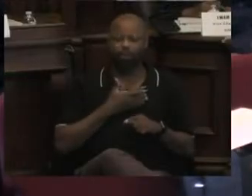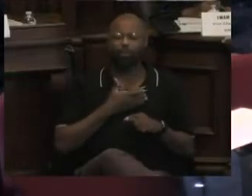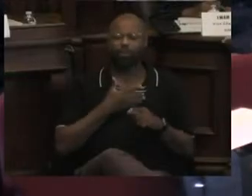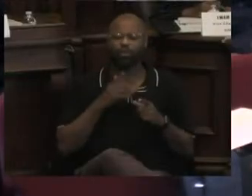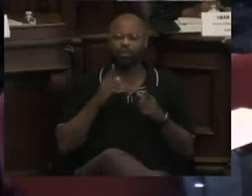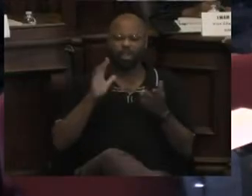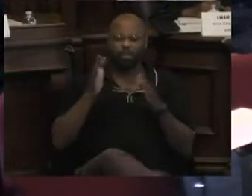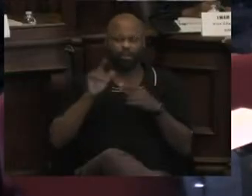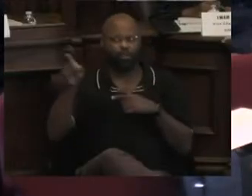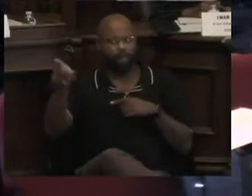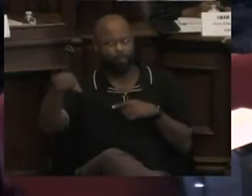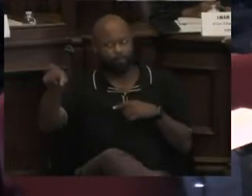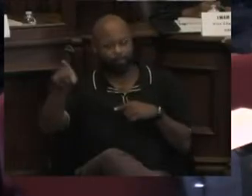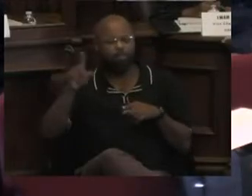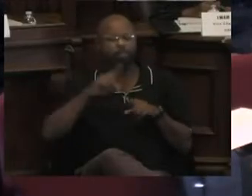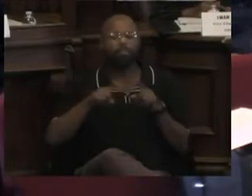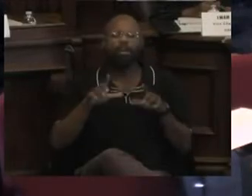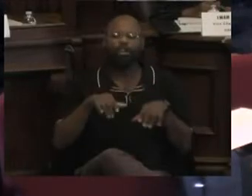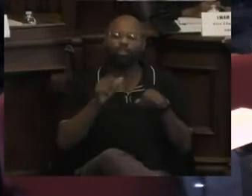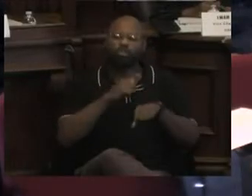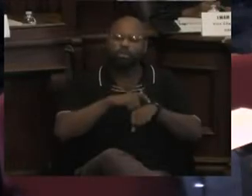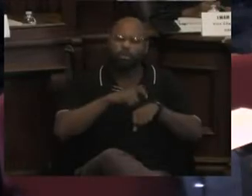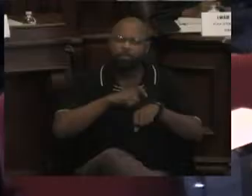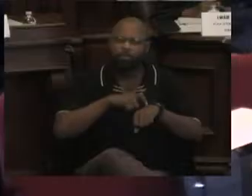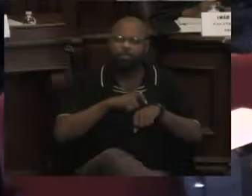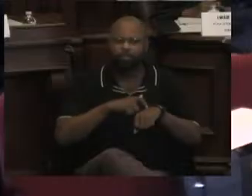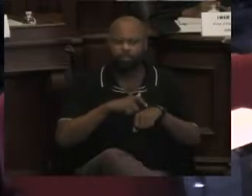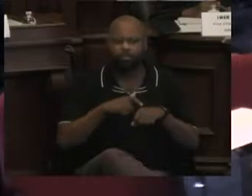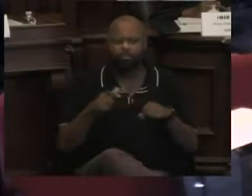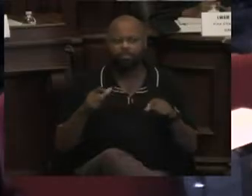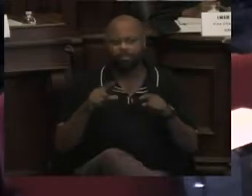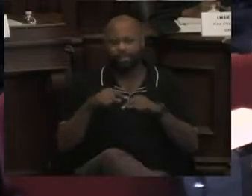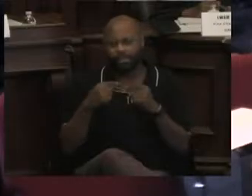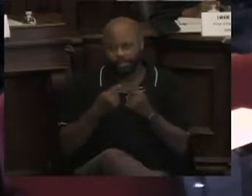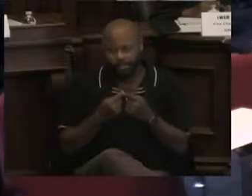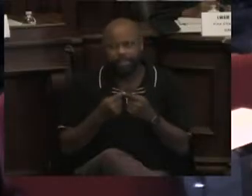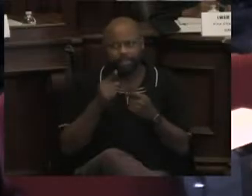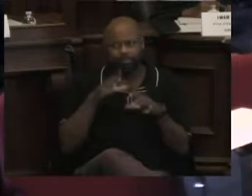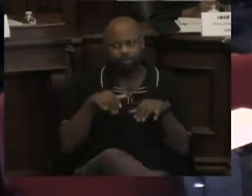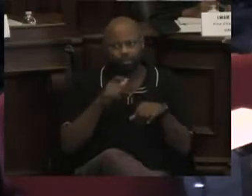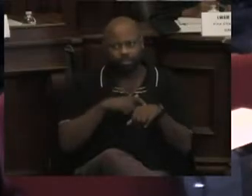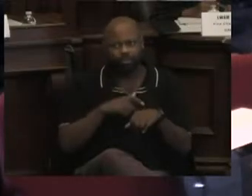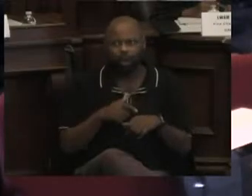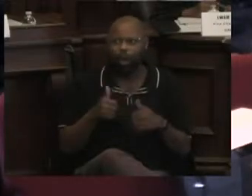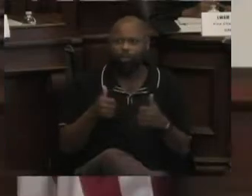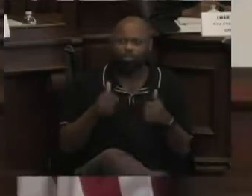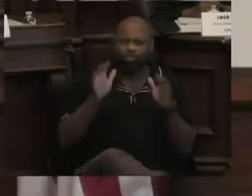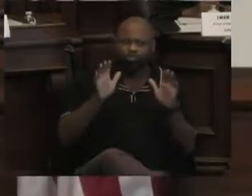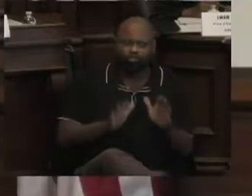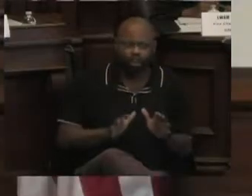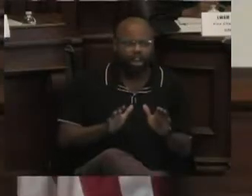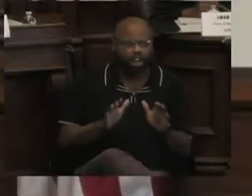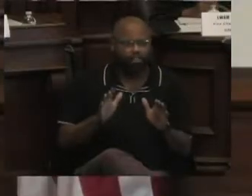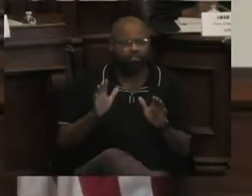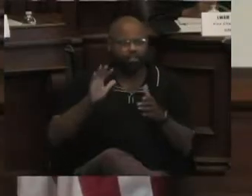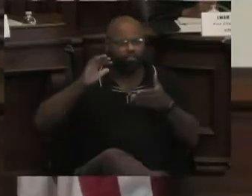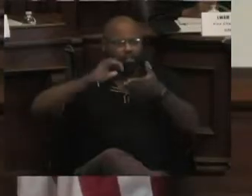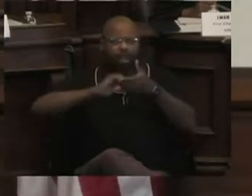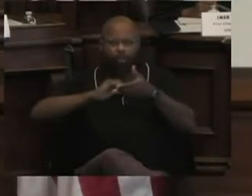for us to translate the metadata that we got from our compared to them. So that does take some time to do it,